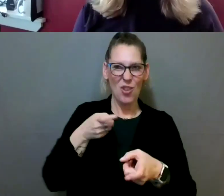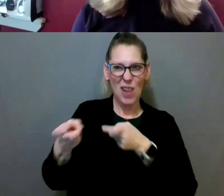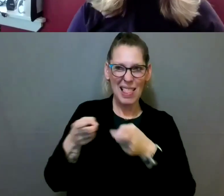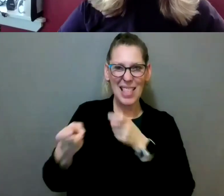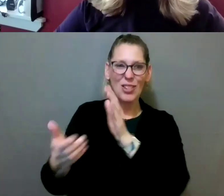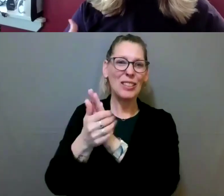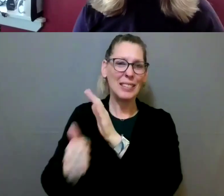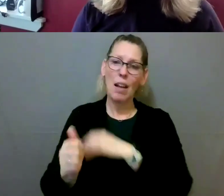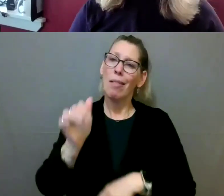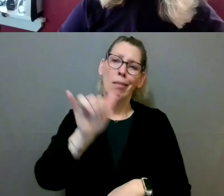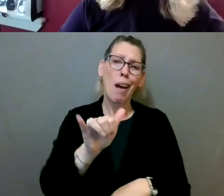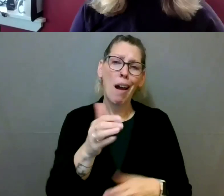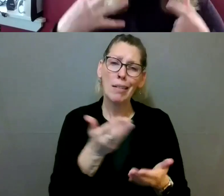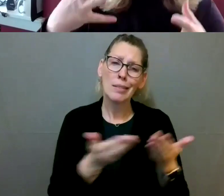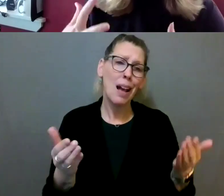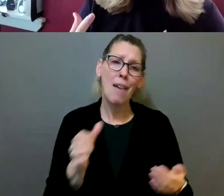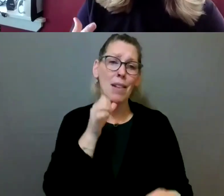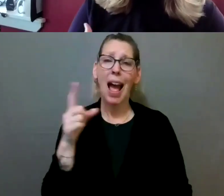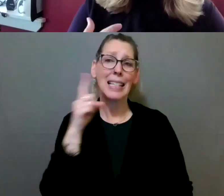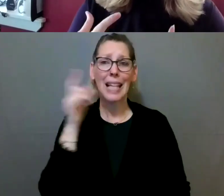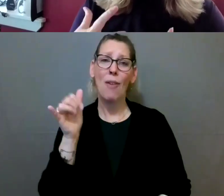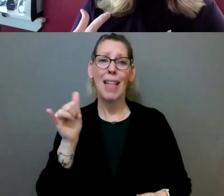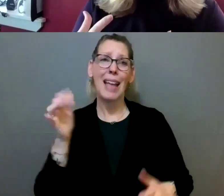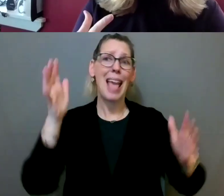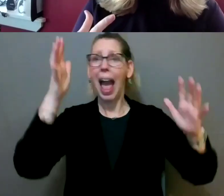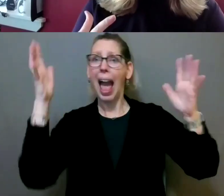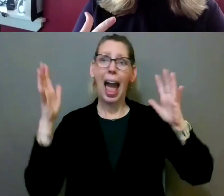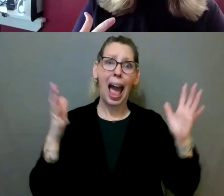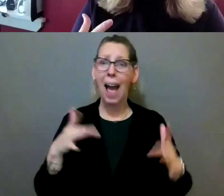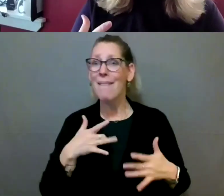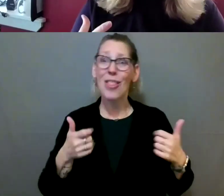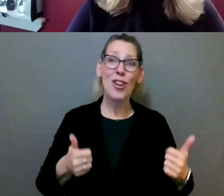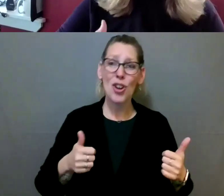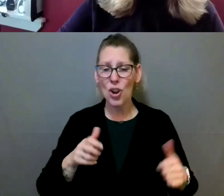this stuff doesn't sound as raw raw and exciting and Feelgood um but it